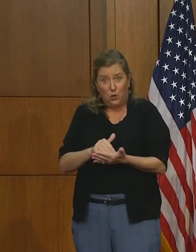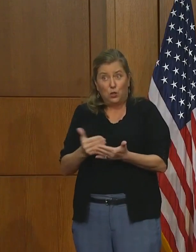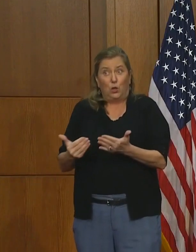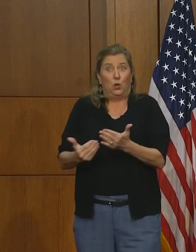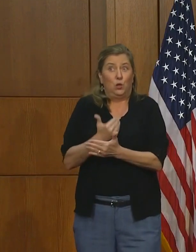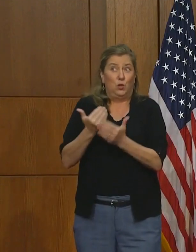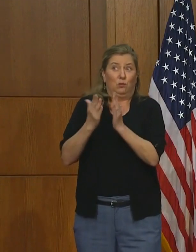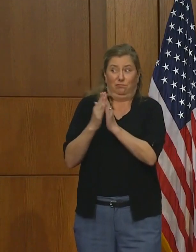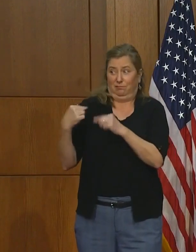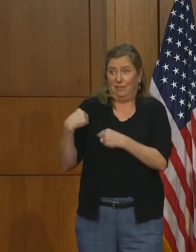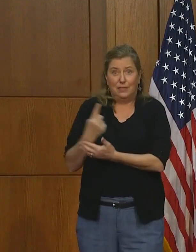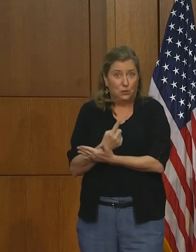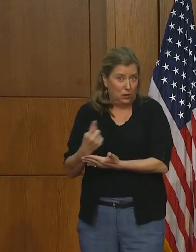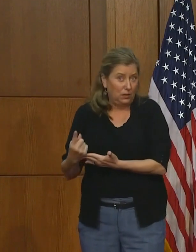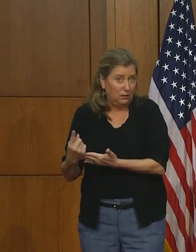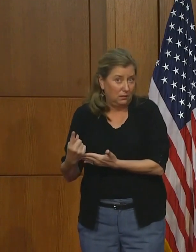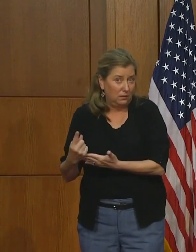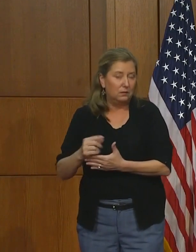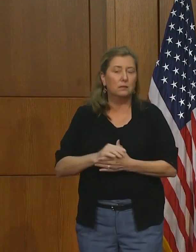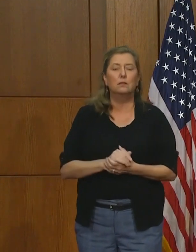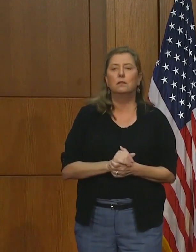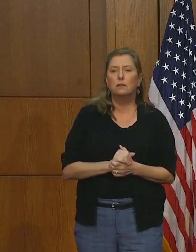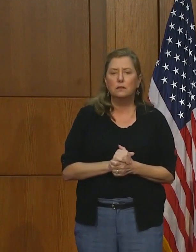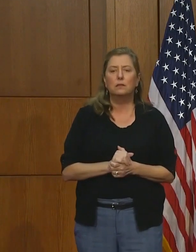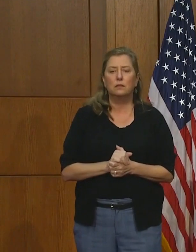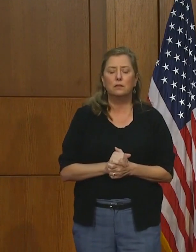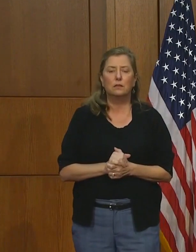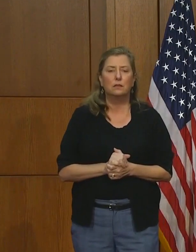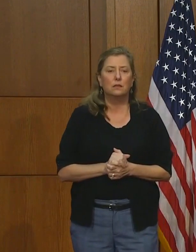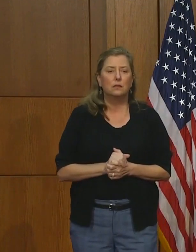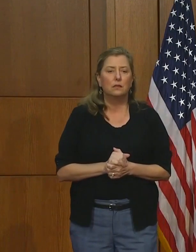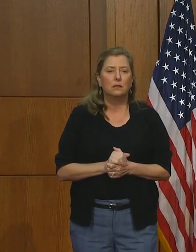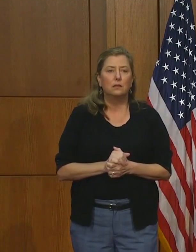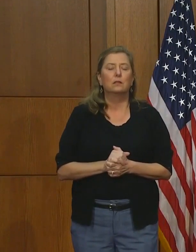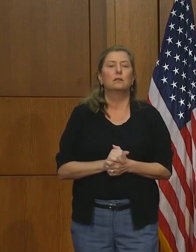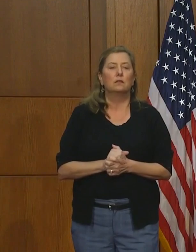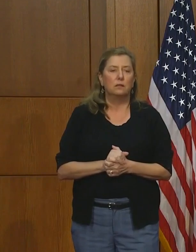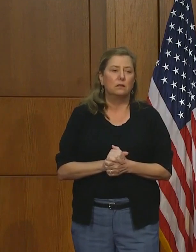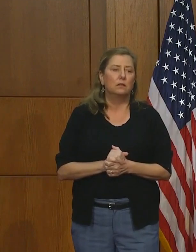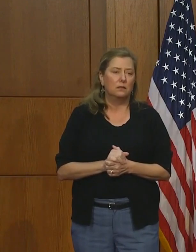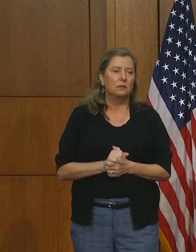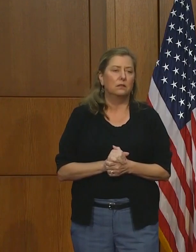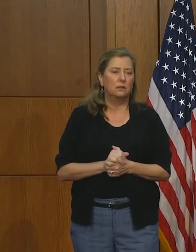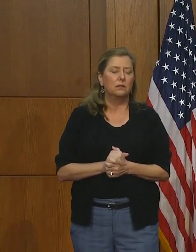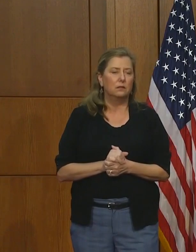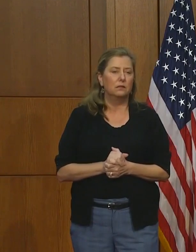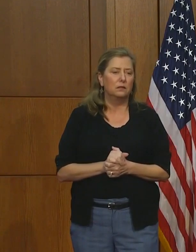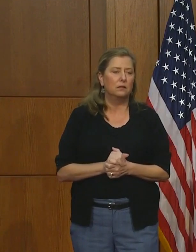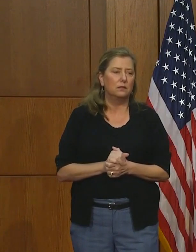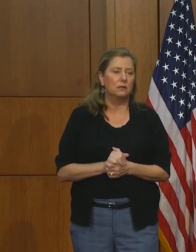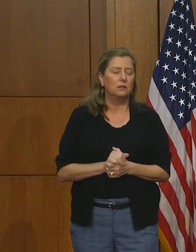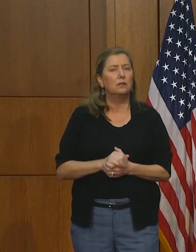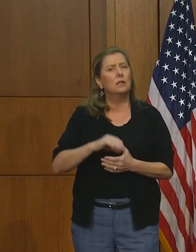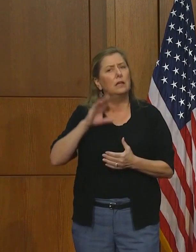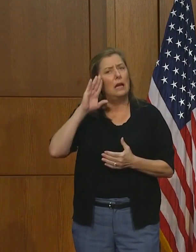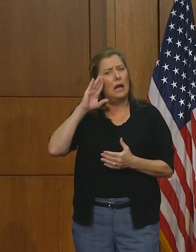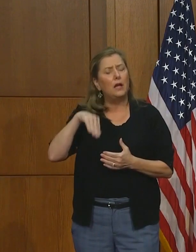INCLUDING FORTY FOUR THOUSAND NEW CLAIMS THIS PAST WEEK.